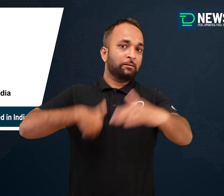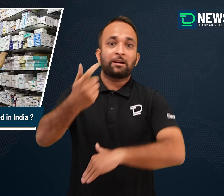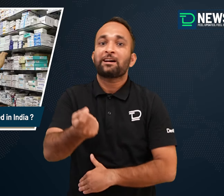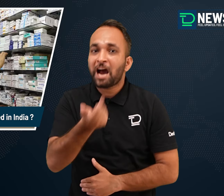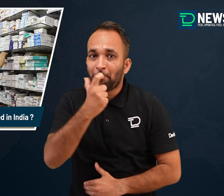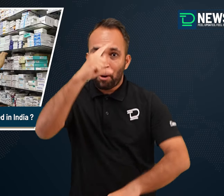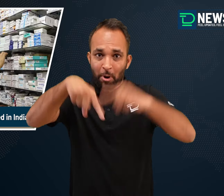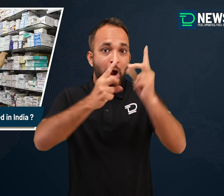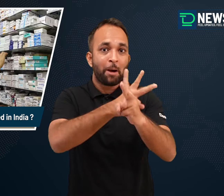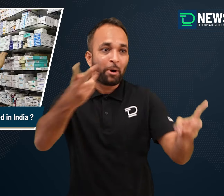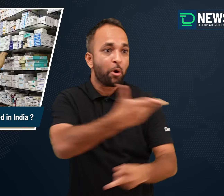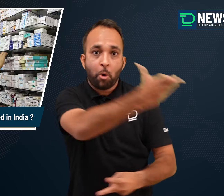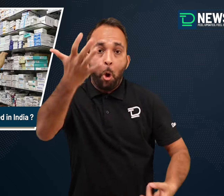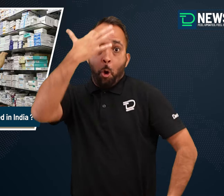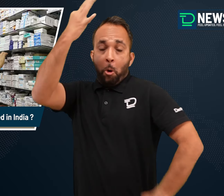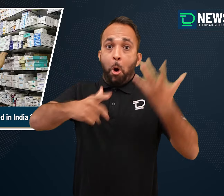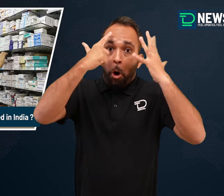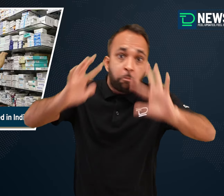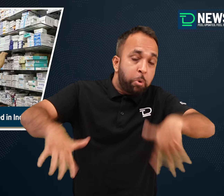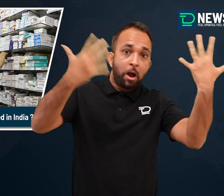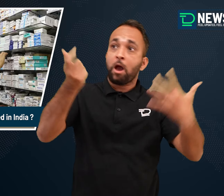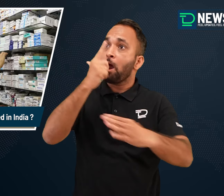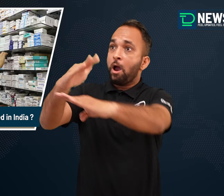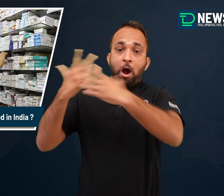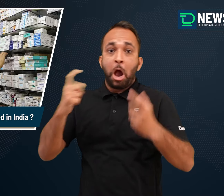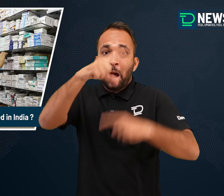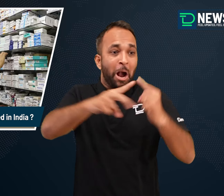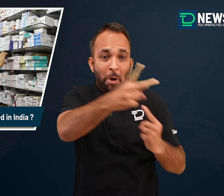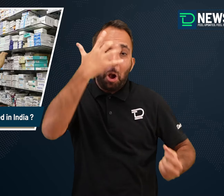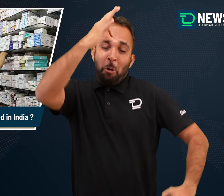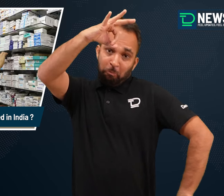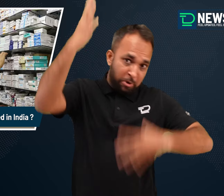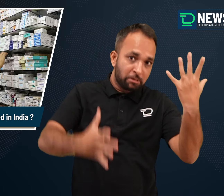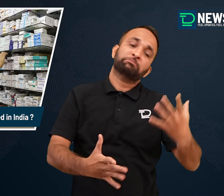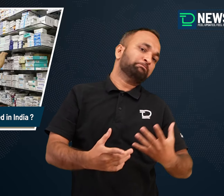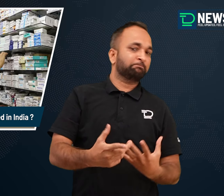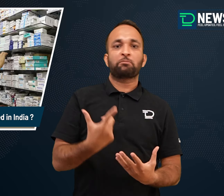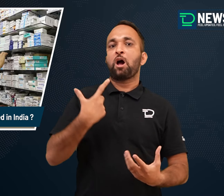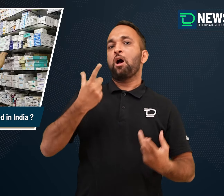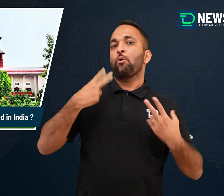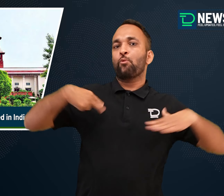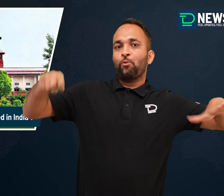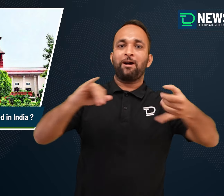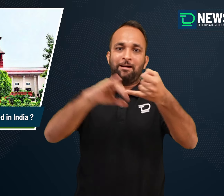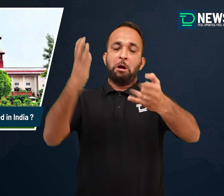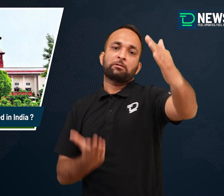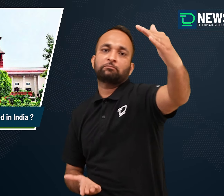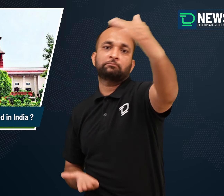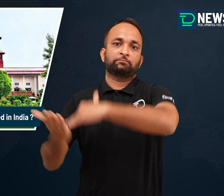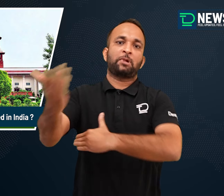Therefore those drug manufacturing companies approached supreme courts.